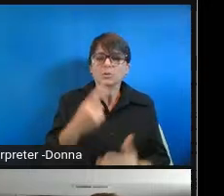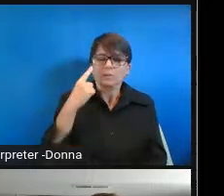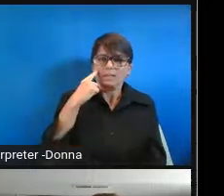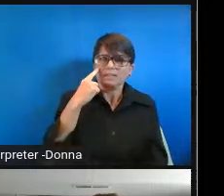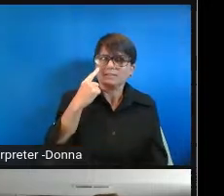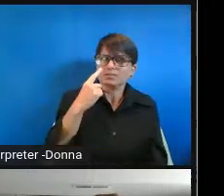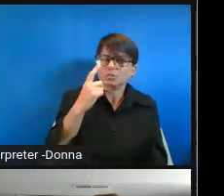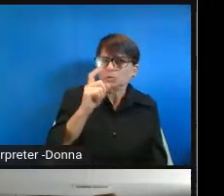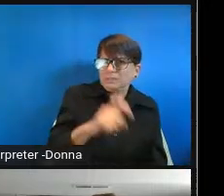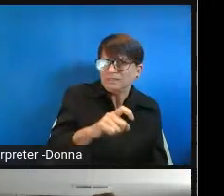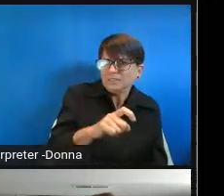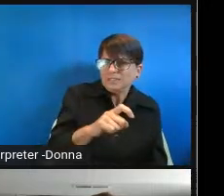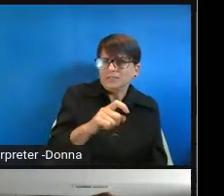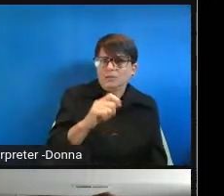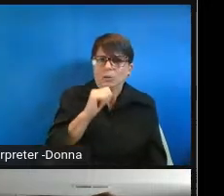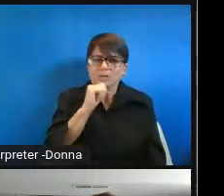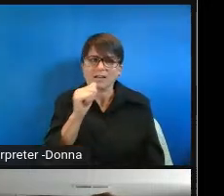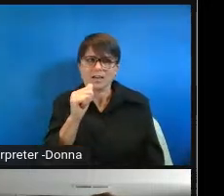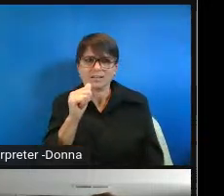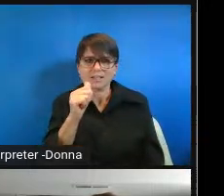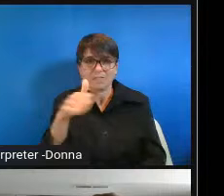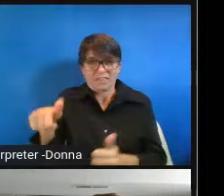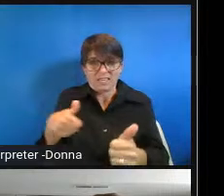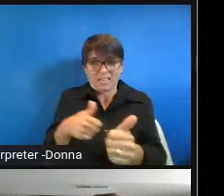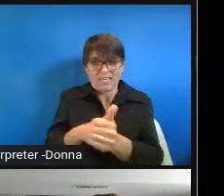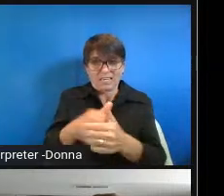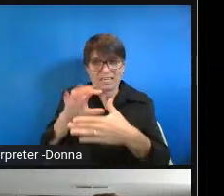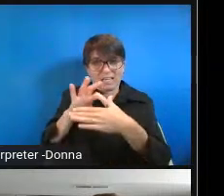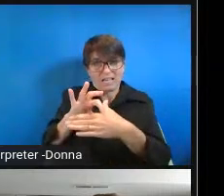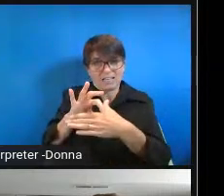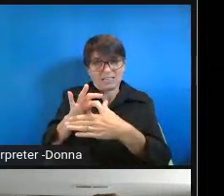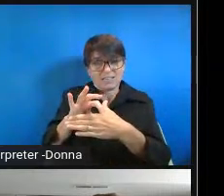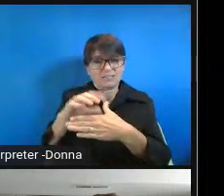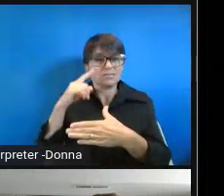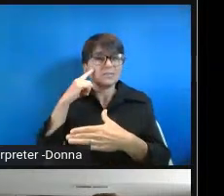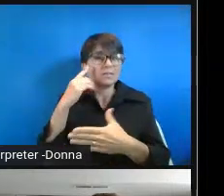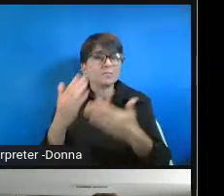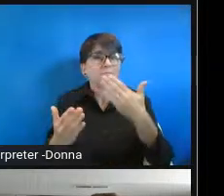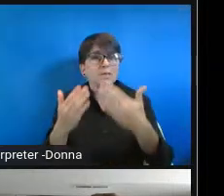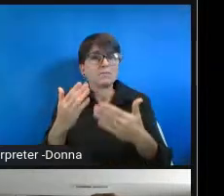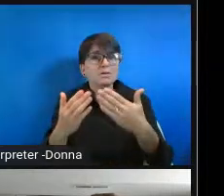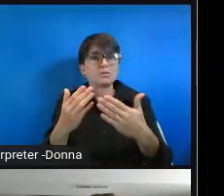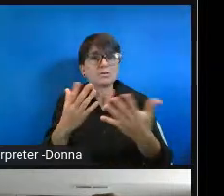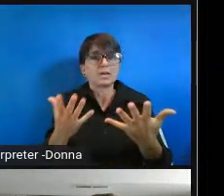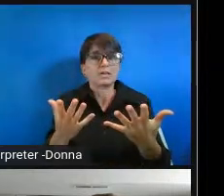fishing and, at the end, of the day if something is going to be Heading in an offscreen Dialog than it should be